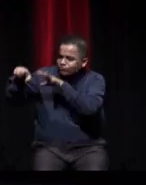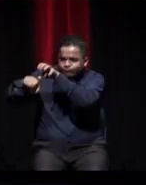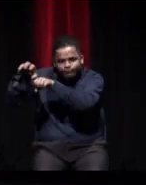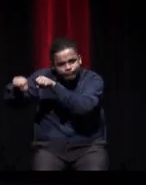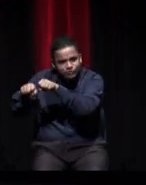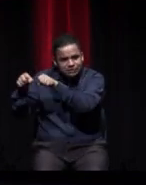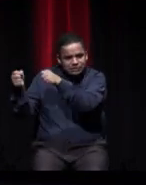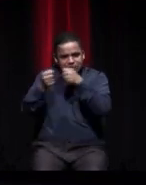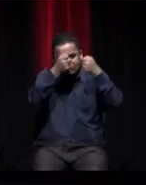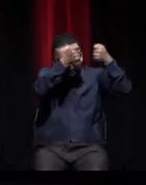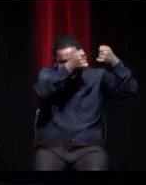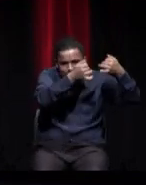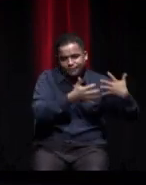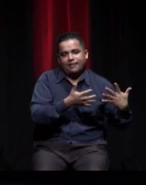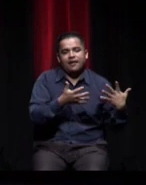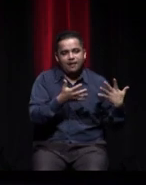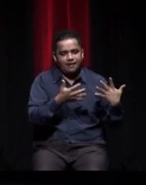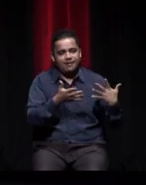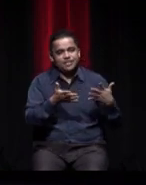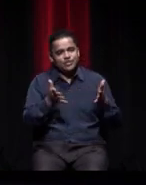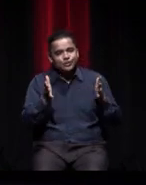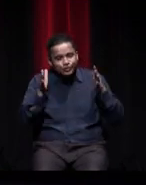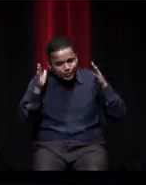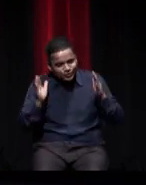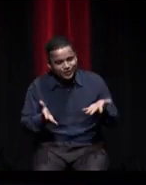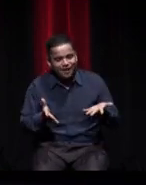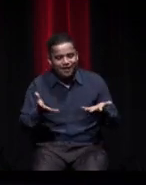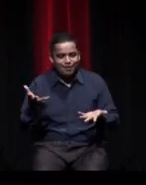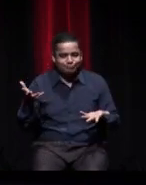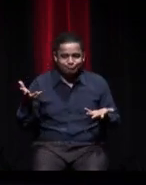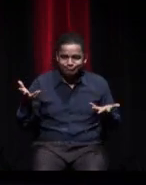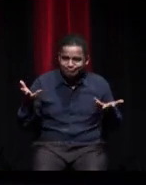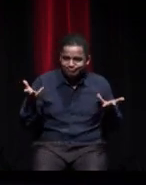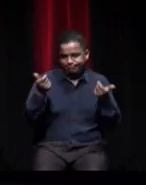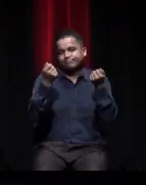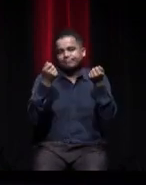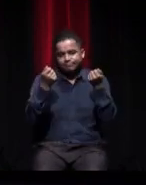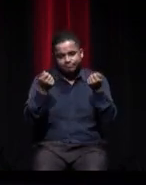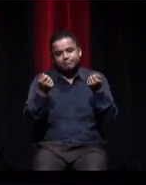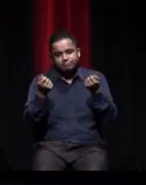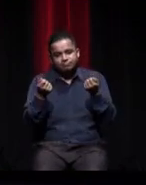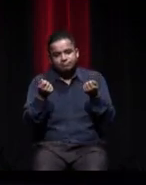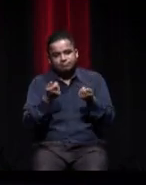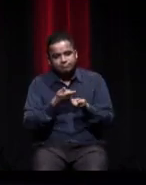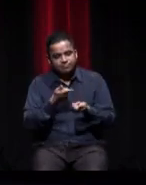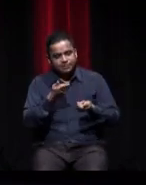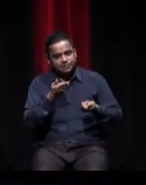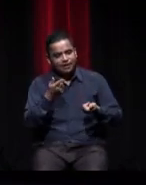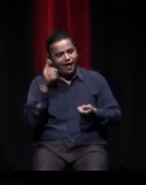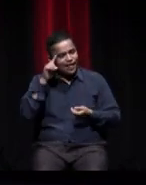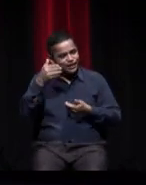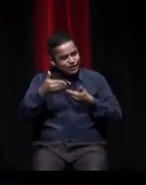explaining them is already something wonderful. Something that's becoming harder to do every day,